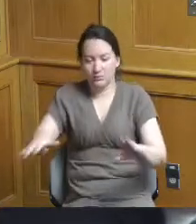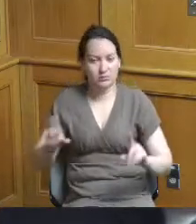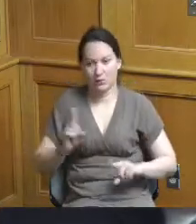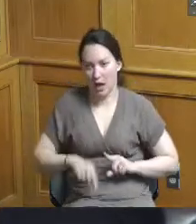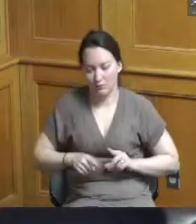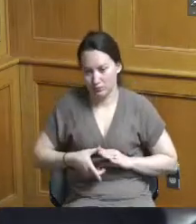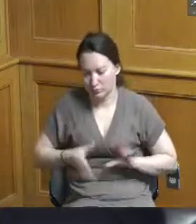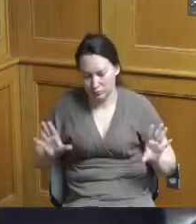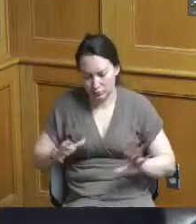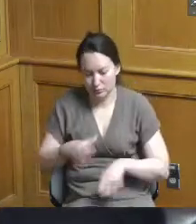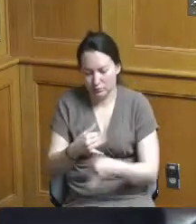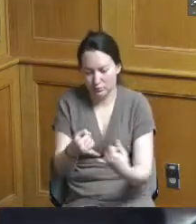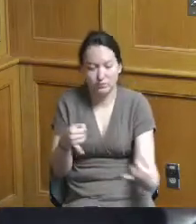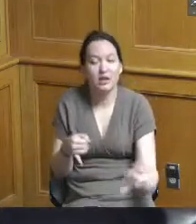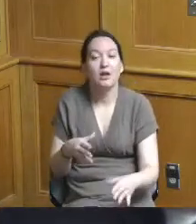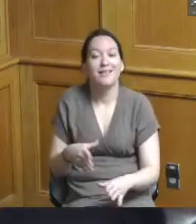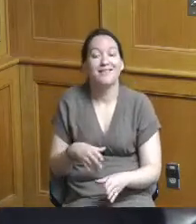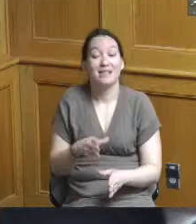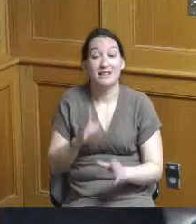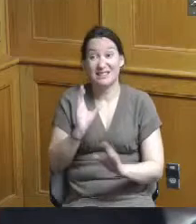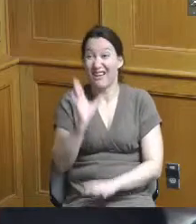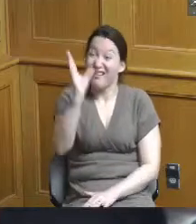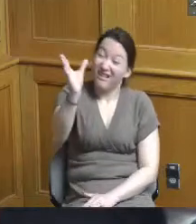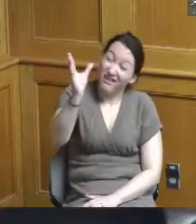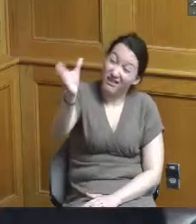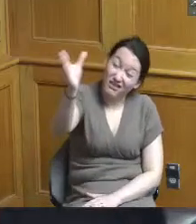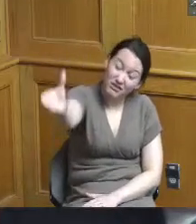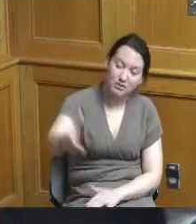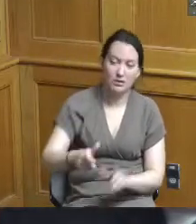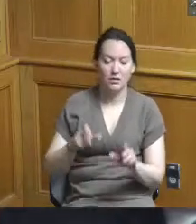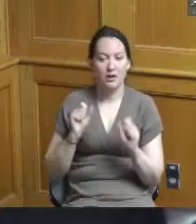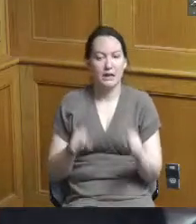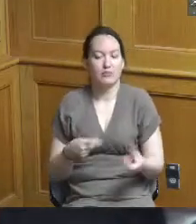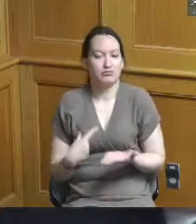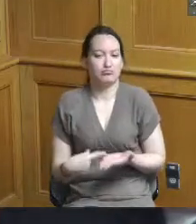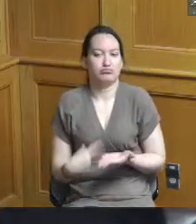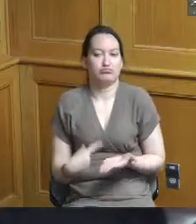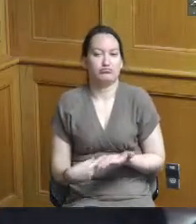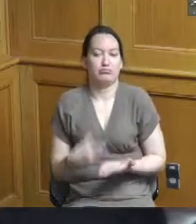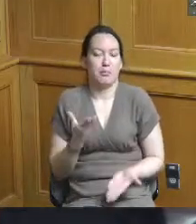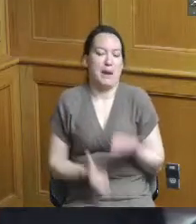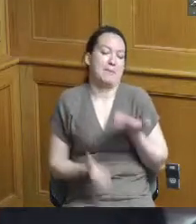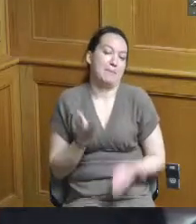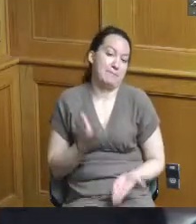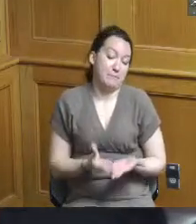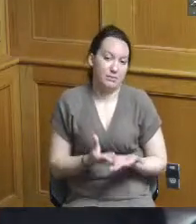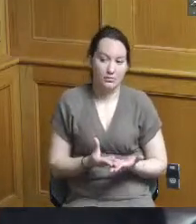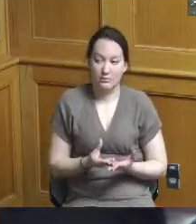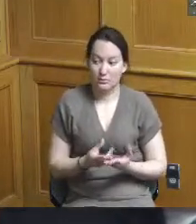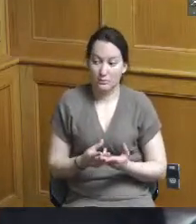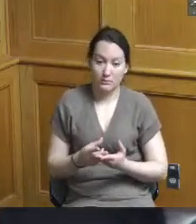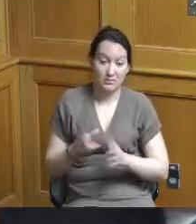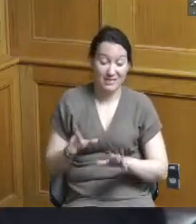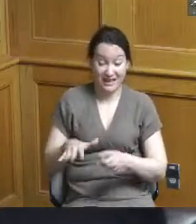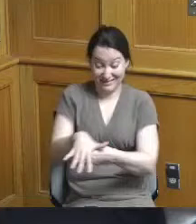is a conversation that is now down the road and in order to in order to preserve that space for